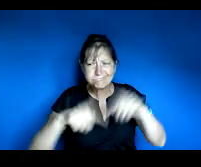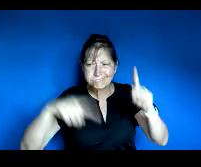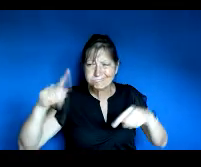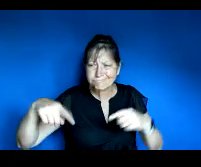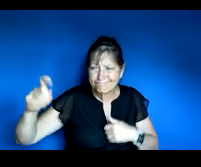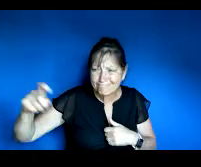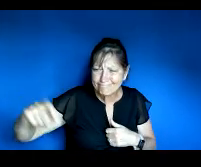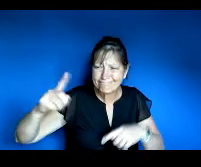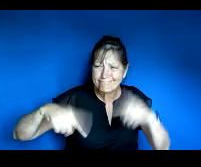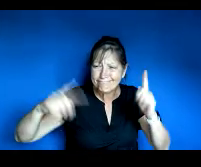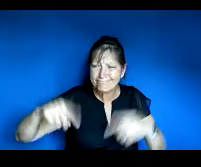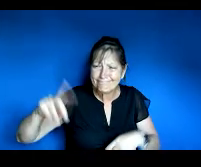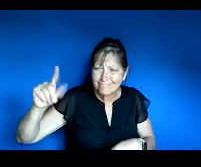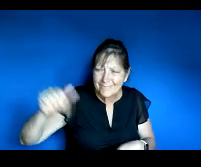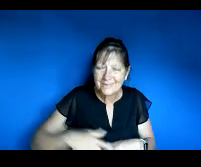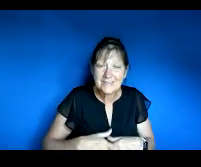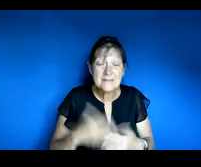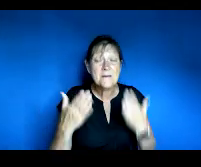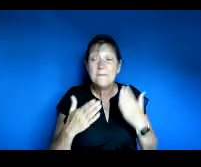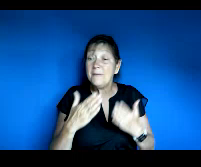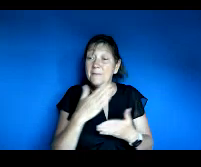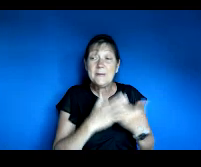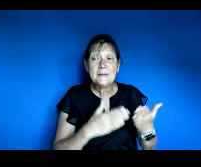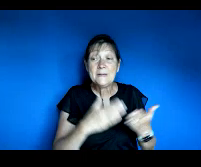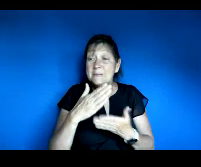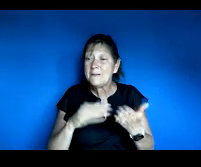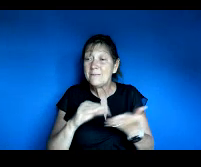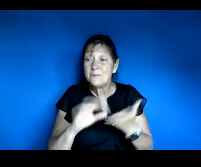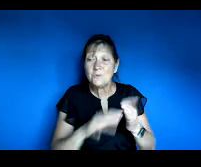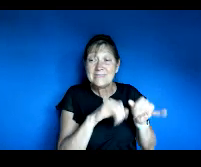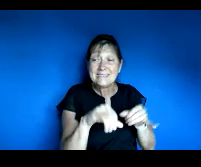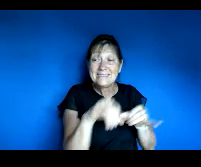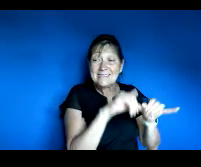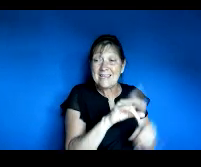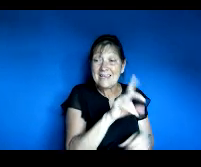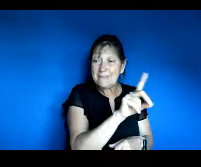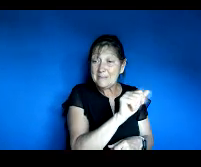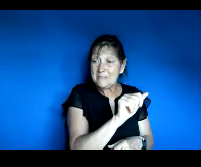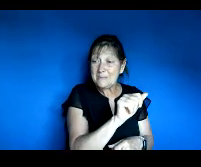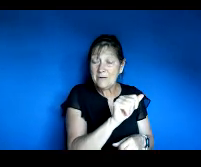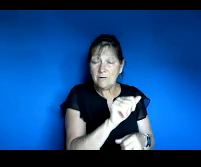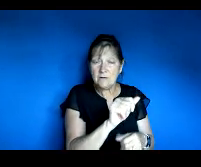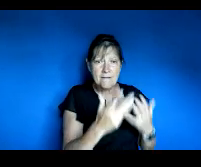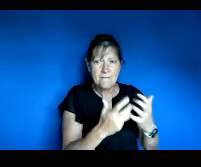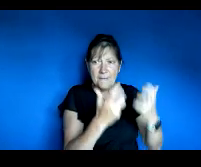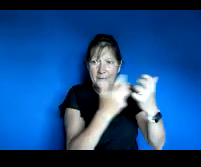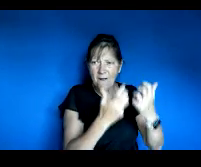who may have the same exact diagnoses or disabilities, and they might receive different accommodations,